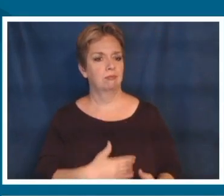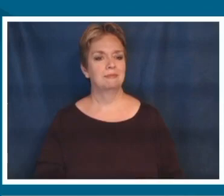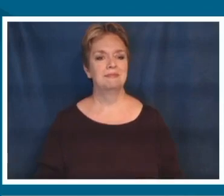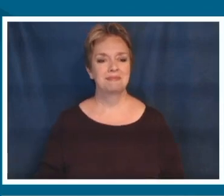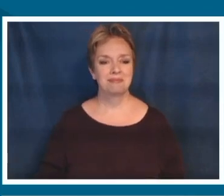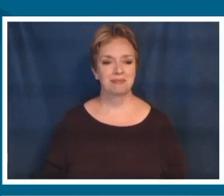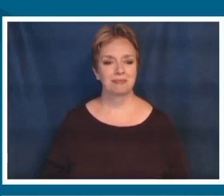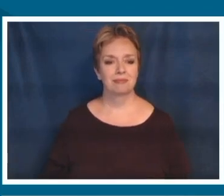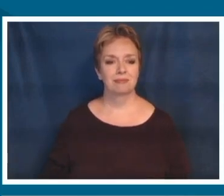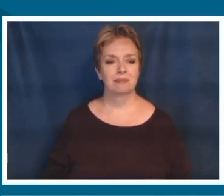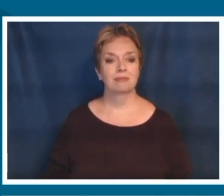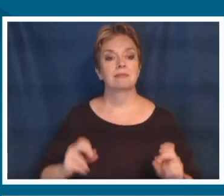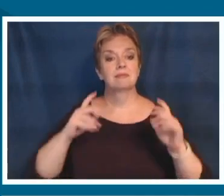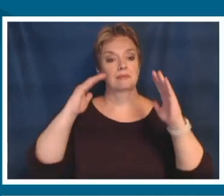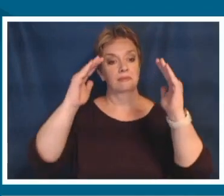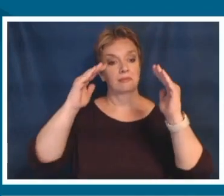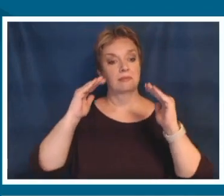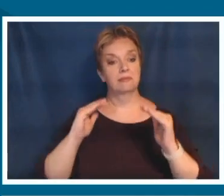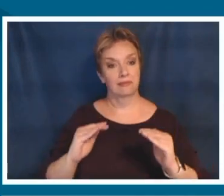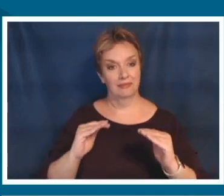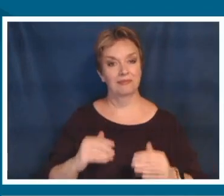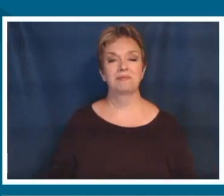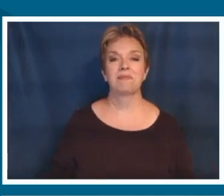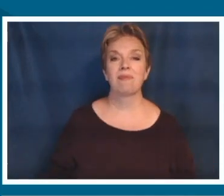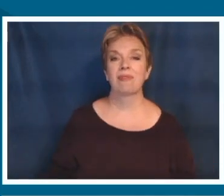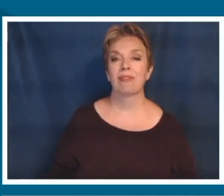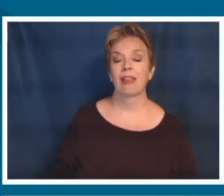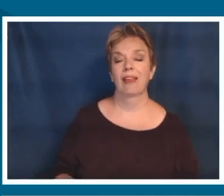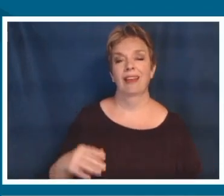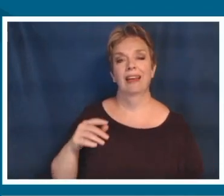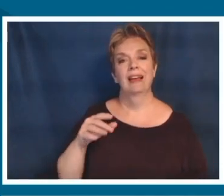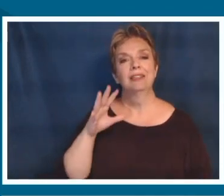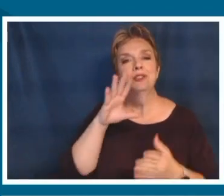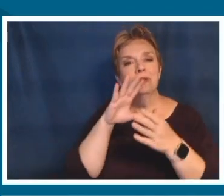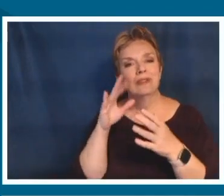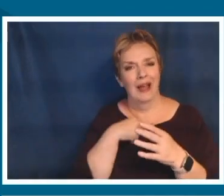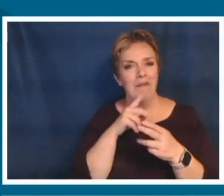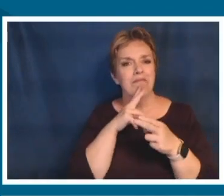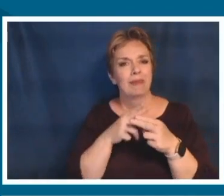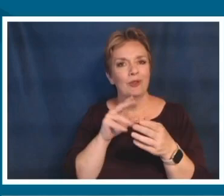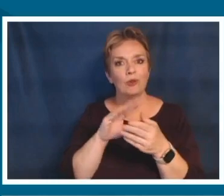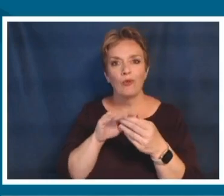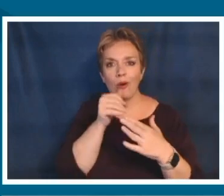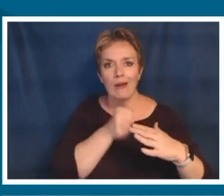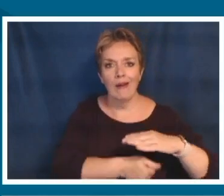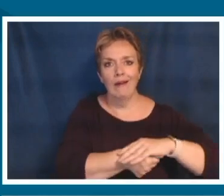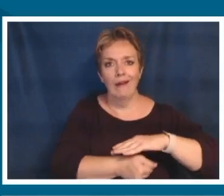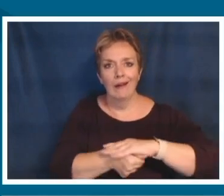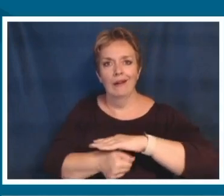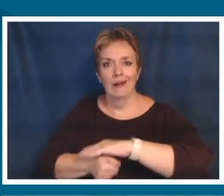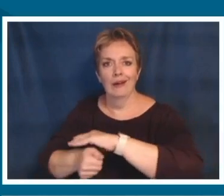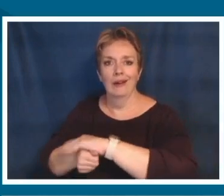uh if you live in dc you know that it is a town that has experienced a ton of